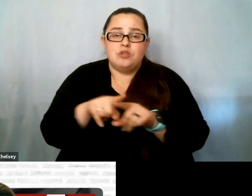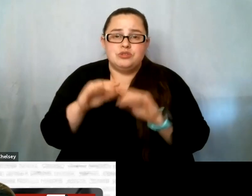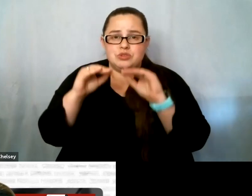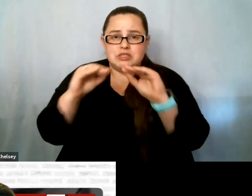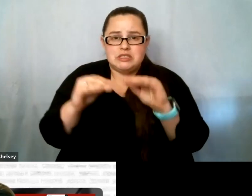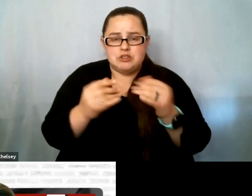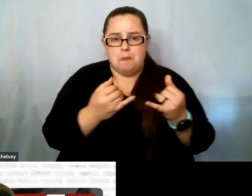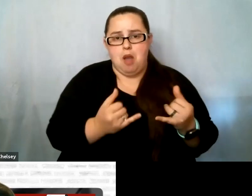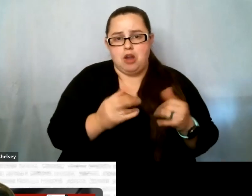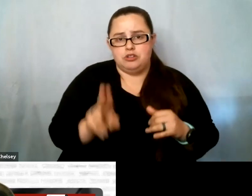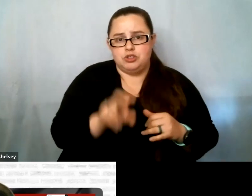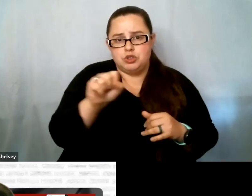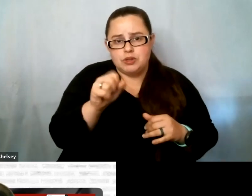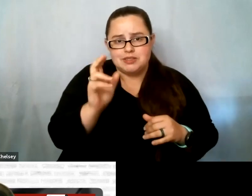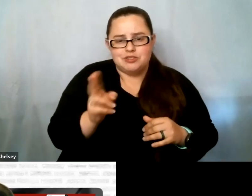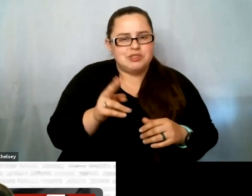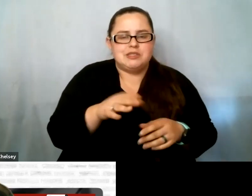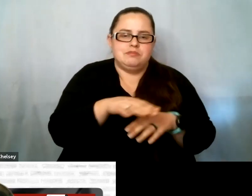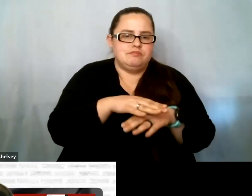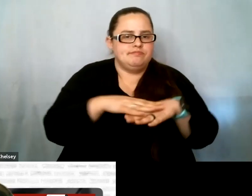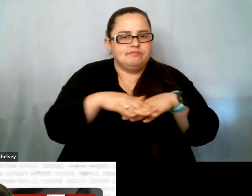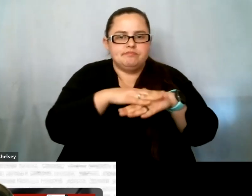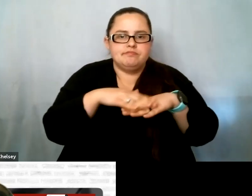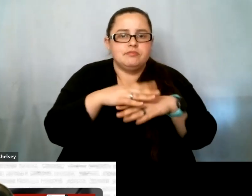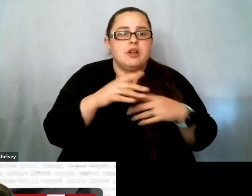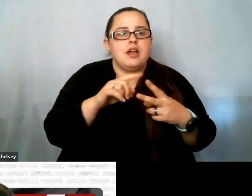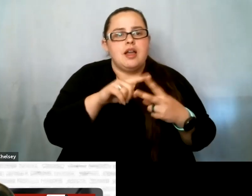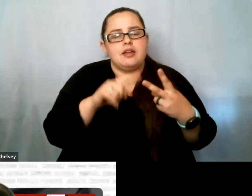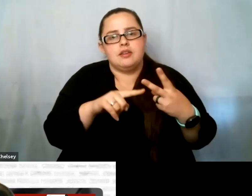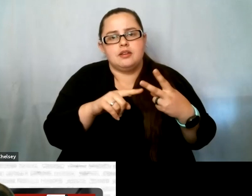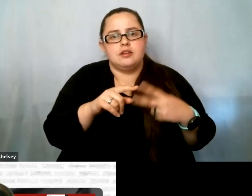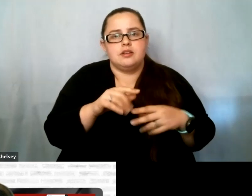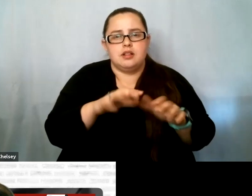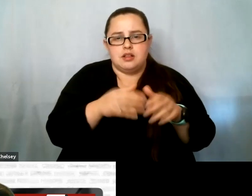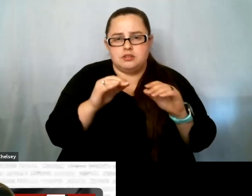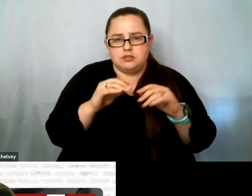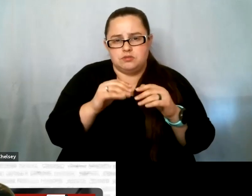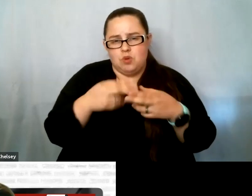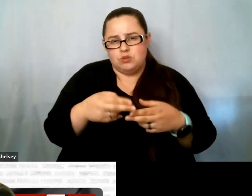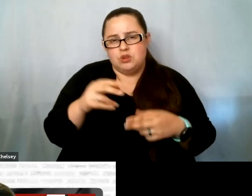just basic survey, and then a class called global issues about global inequality,